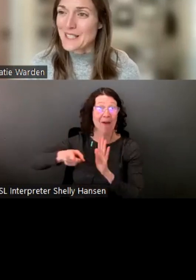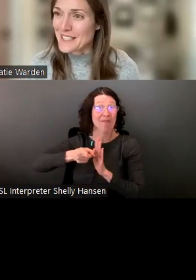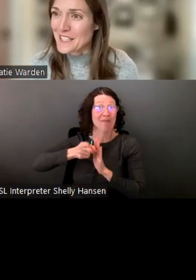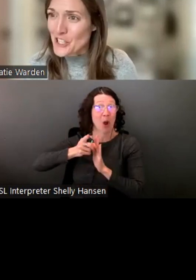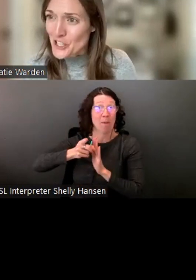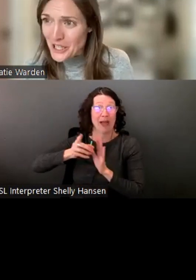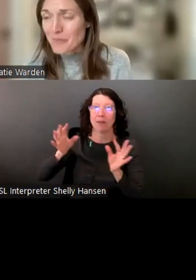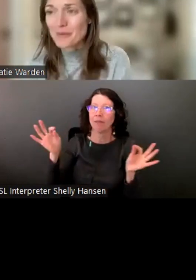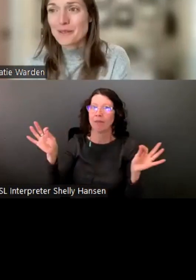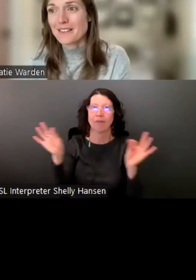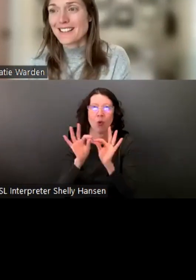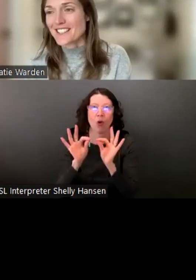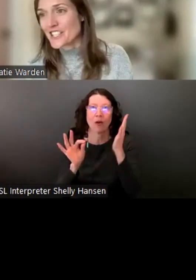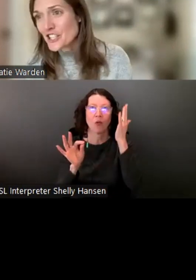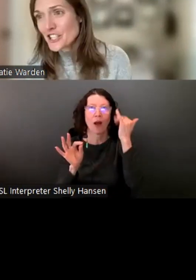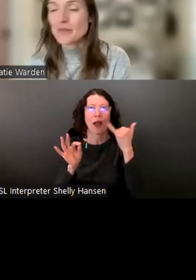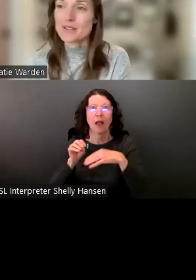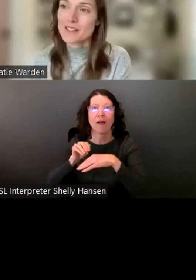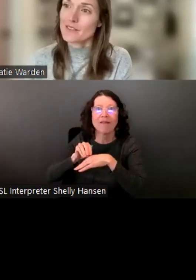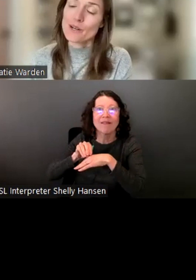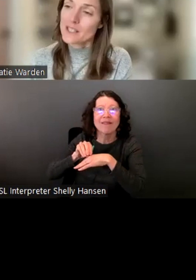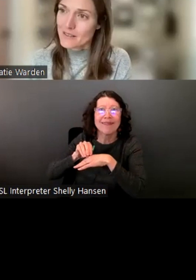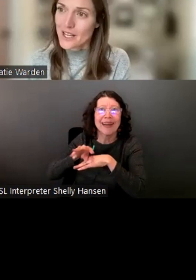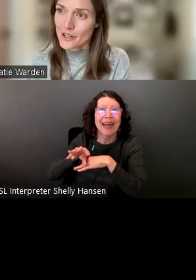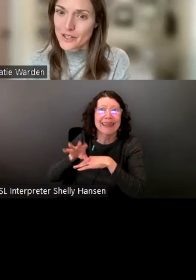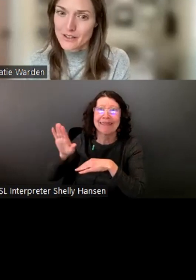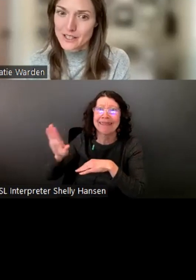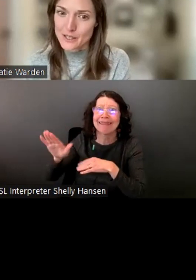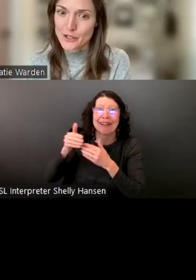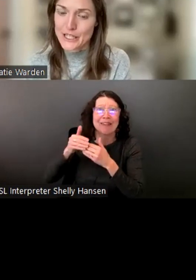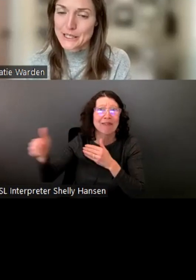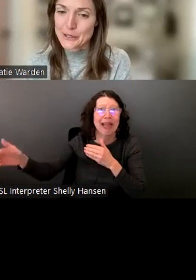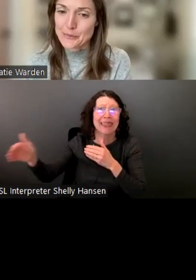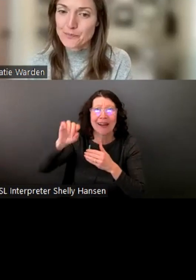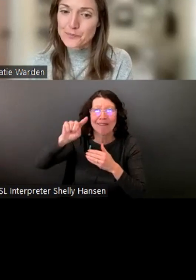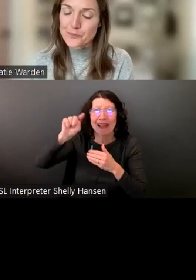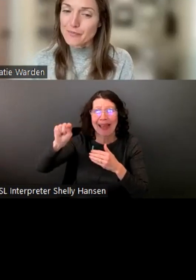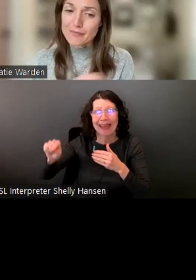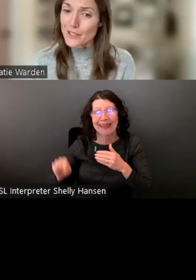because it can shape, gosh, it shapes the rest of the healthcare experience.